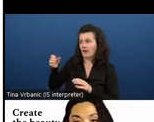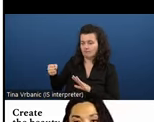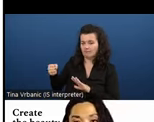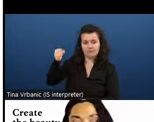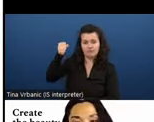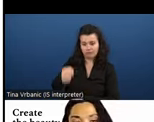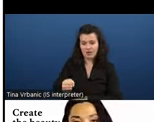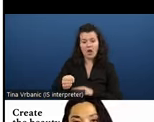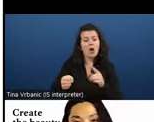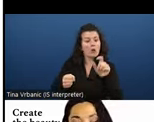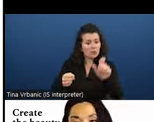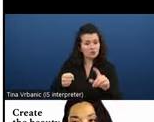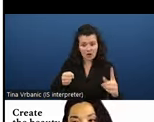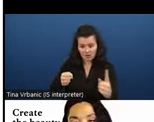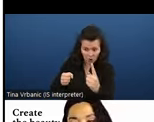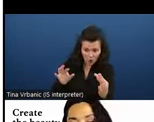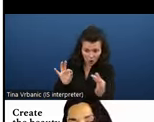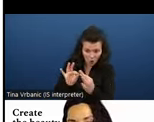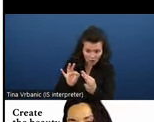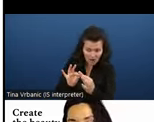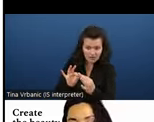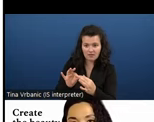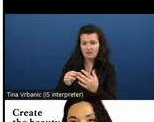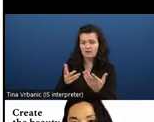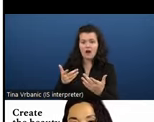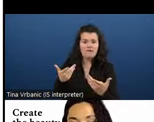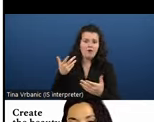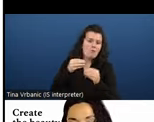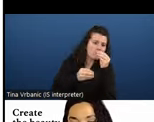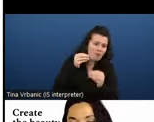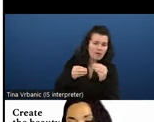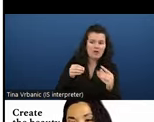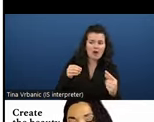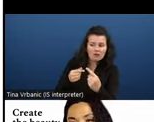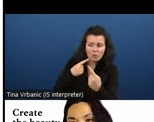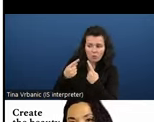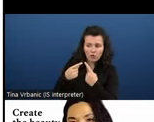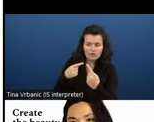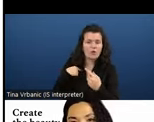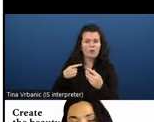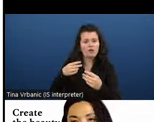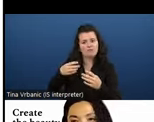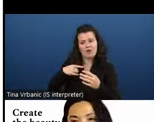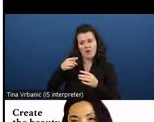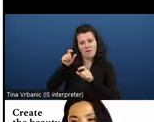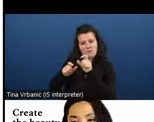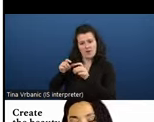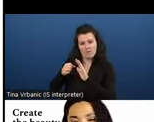out to you and connect with you in a time of of distress. 15:22:14 So that's one of the initiatives that I think, you know, we really just want